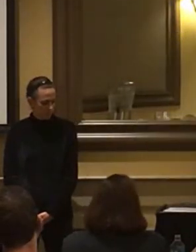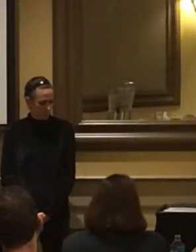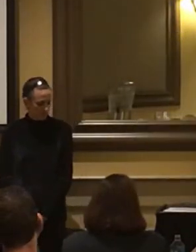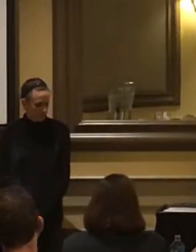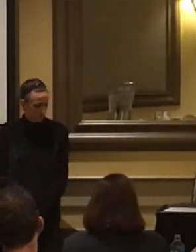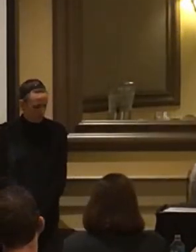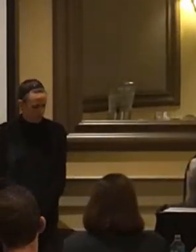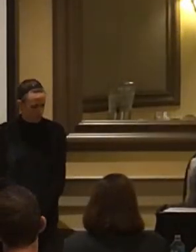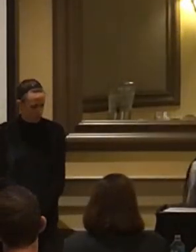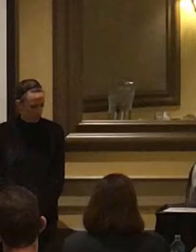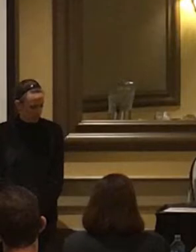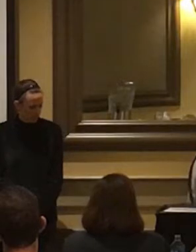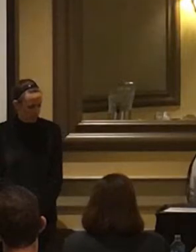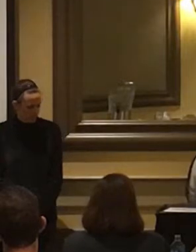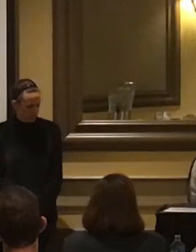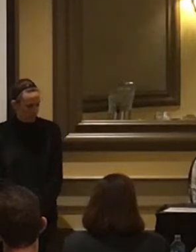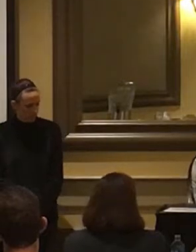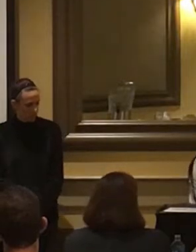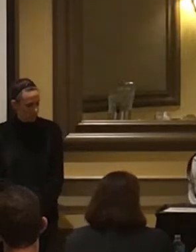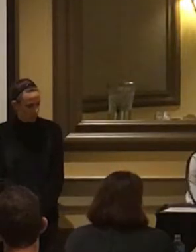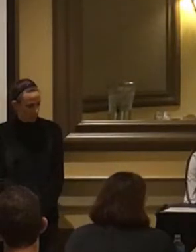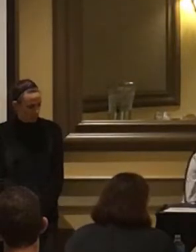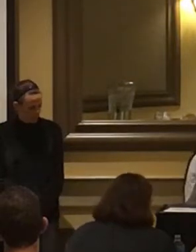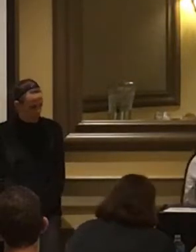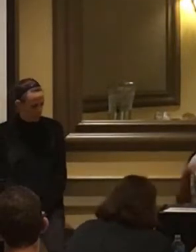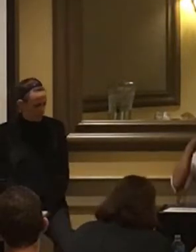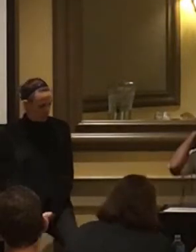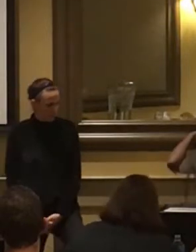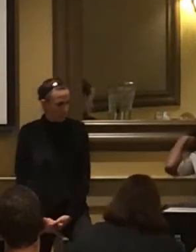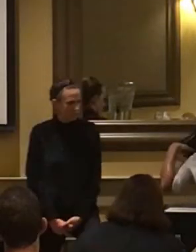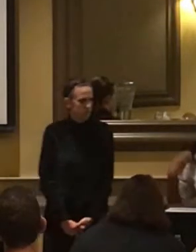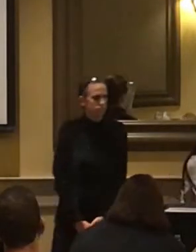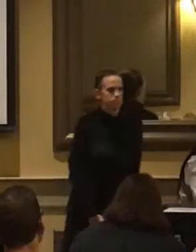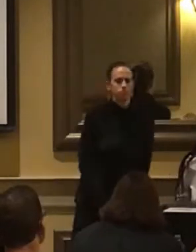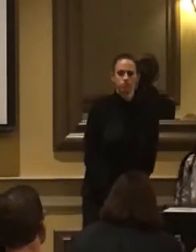So that helped me feel more ready in high school.